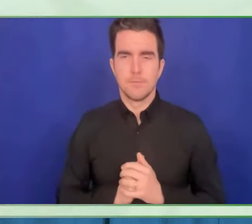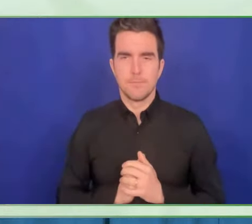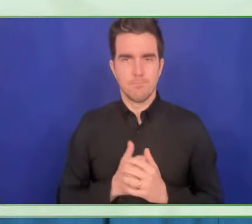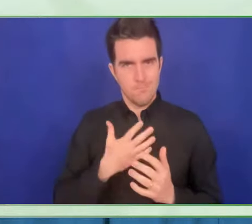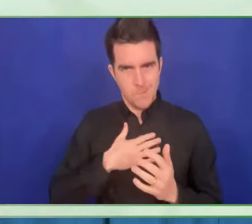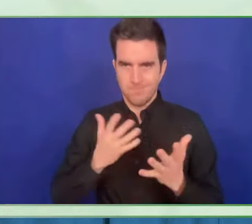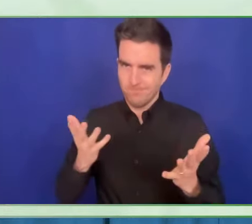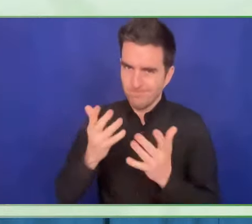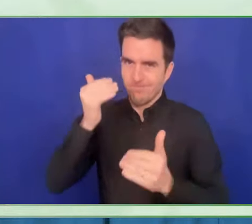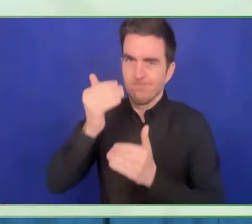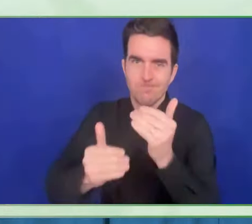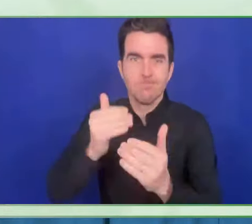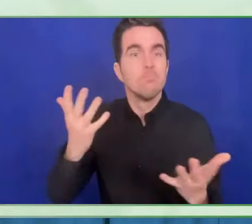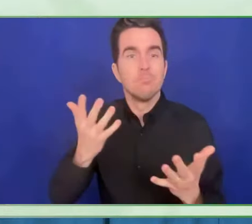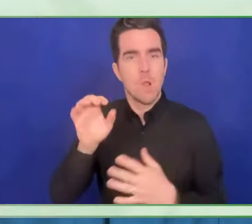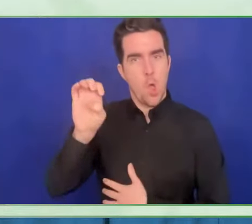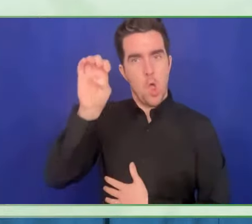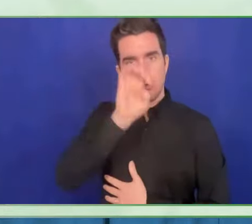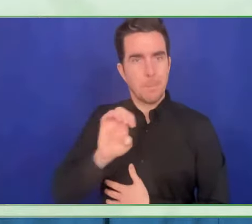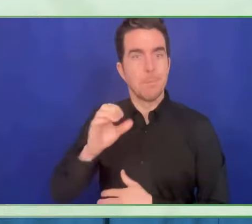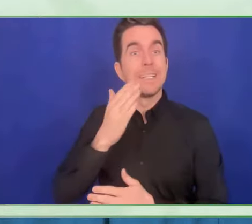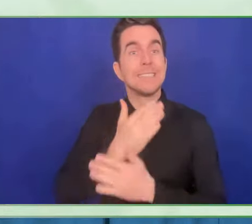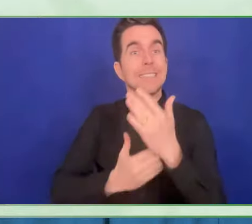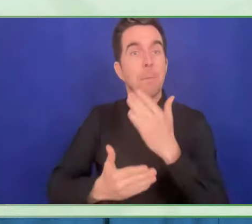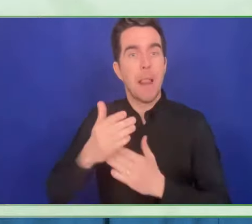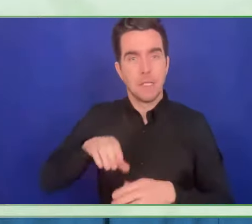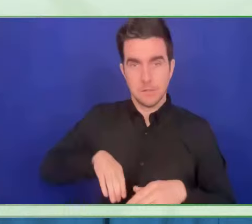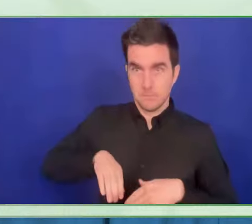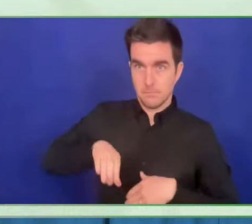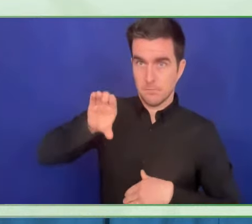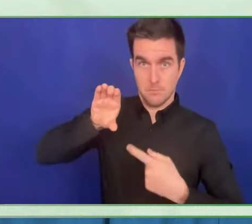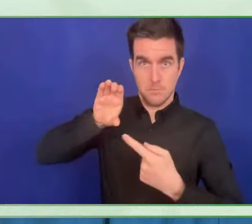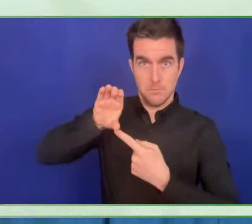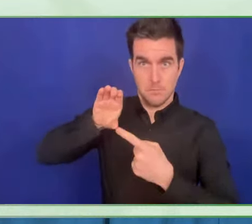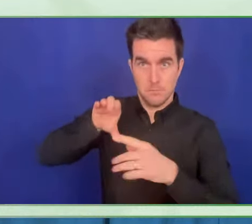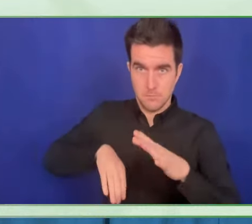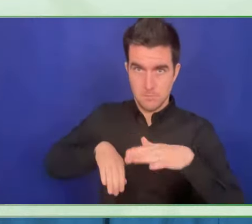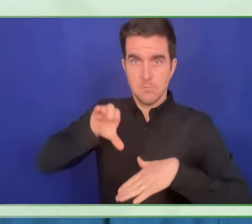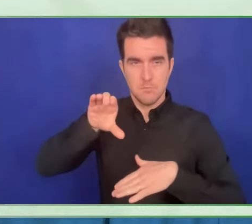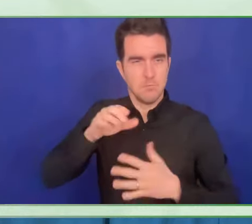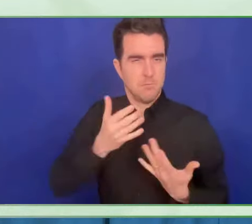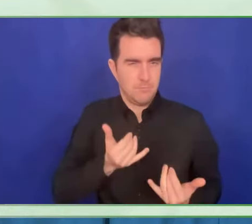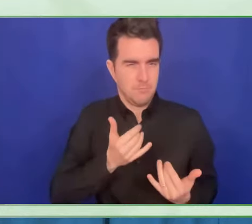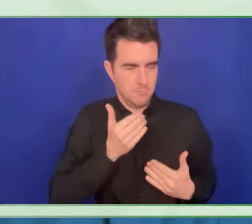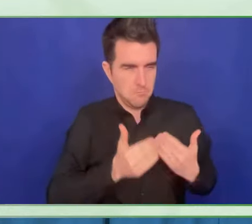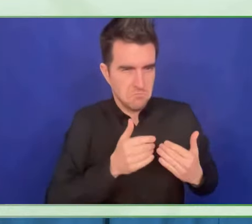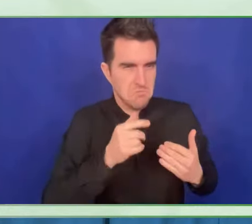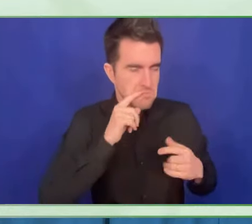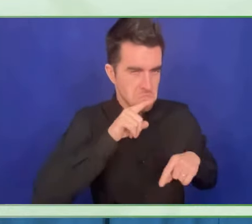By that, providing access to preferential conditions that are offered to persons with disabilities in their countries.